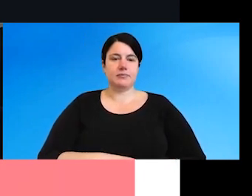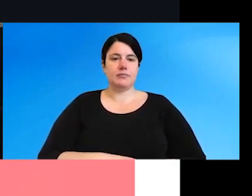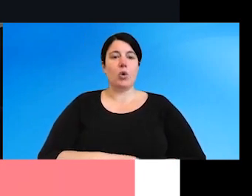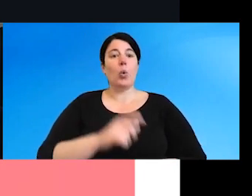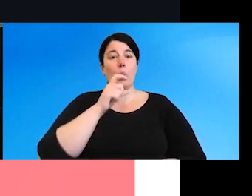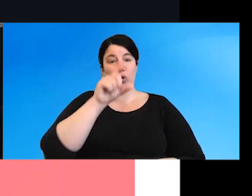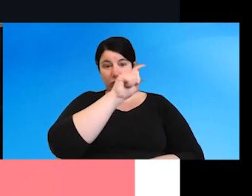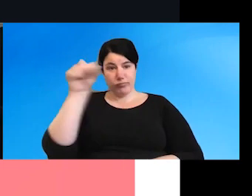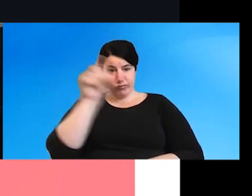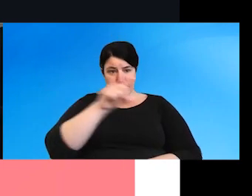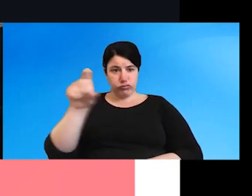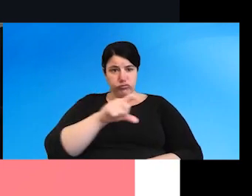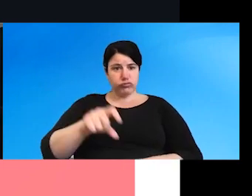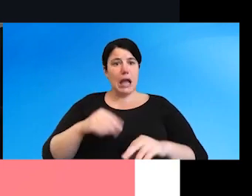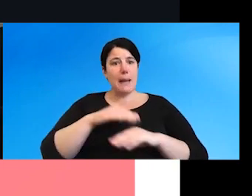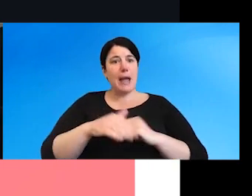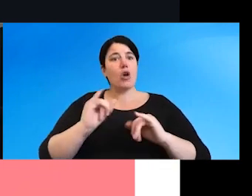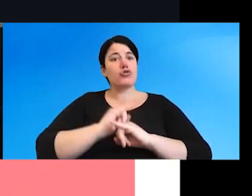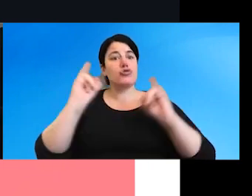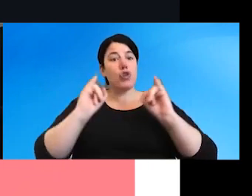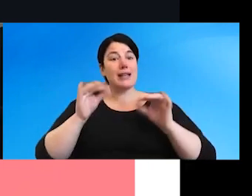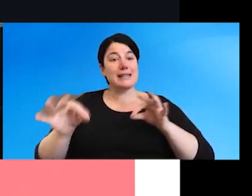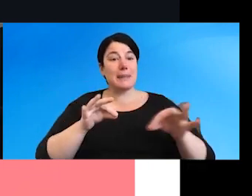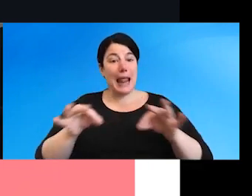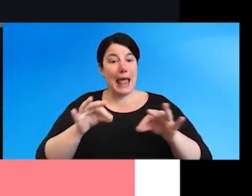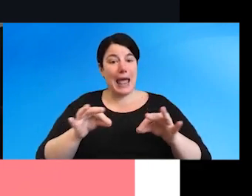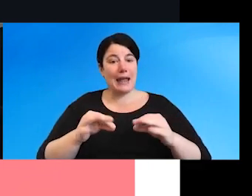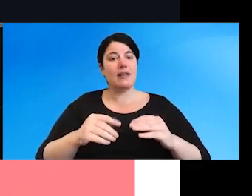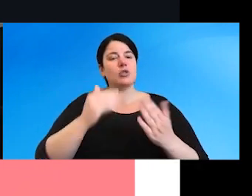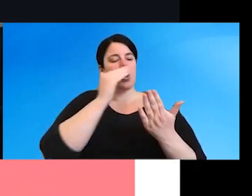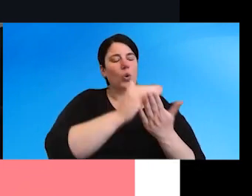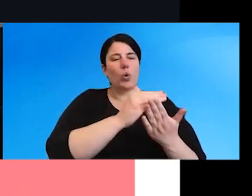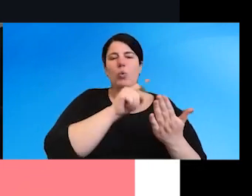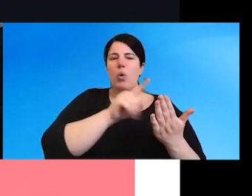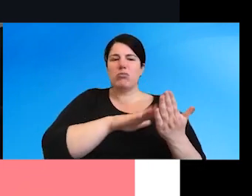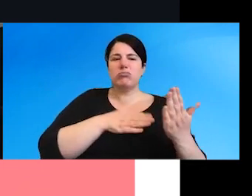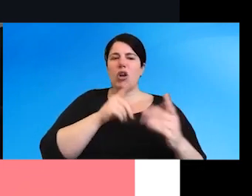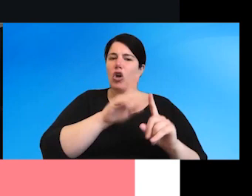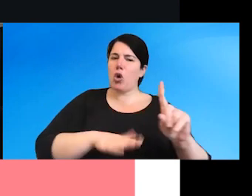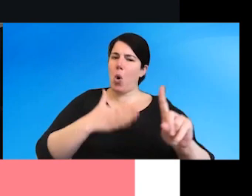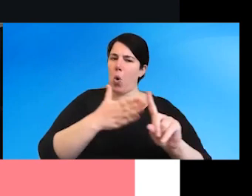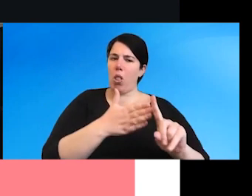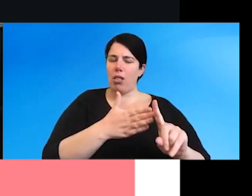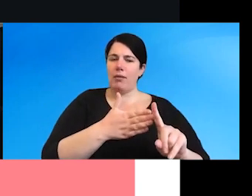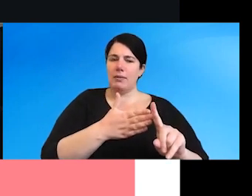what goes into a crisis plan. So you want to start by outlining the goal of a crisis plan and it may be something like this plan creates a